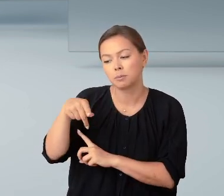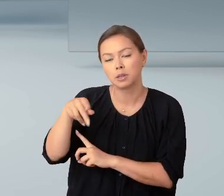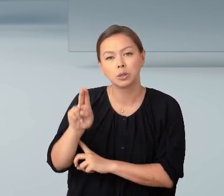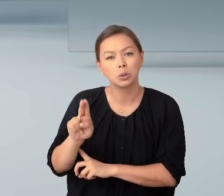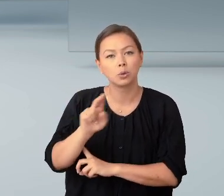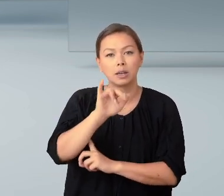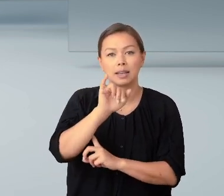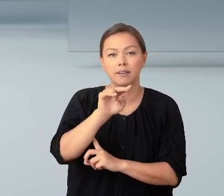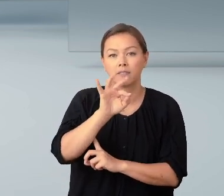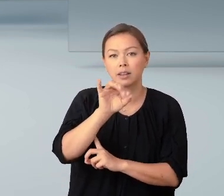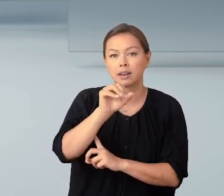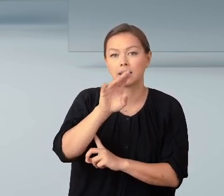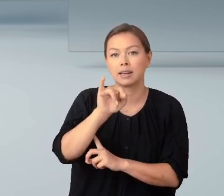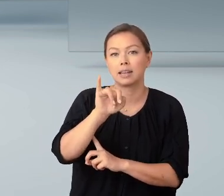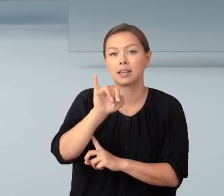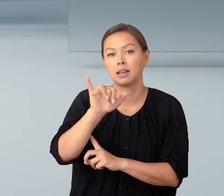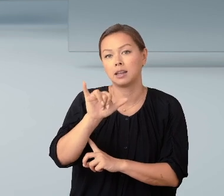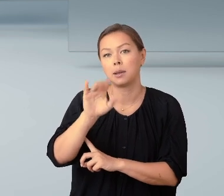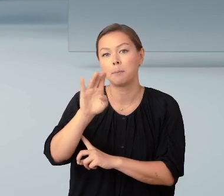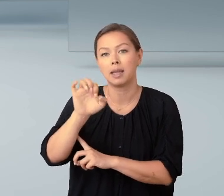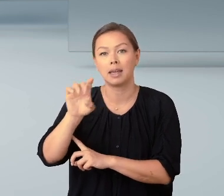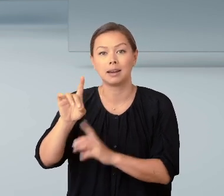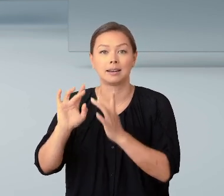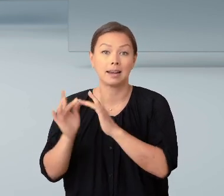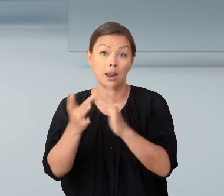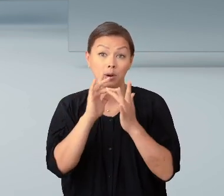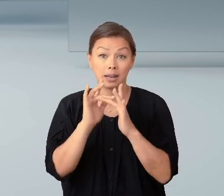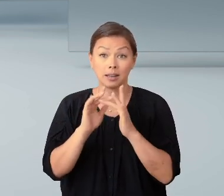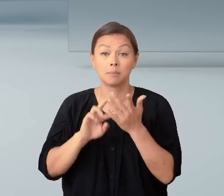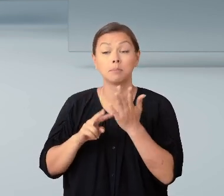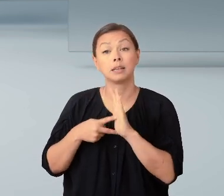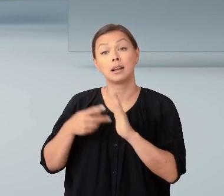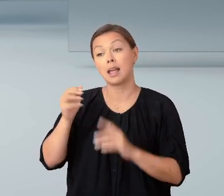networking. As a result, they are trusted by AR leaders like